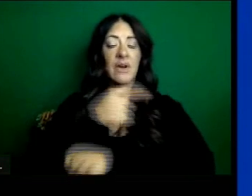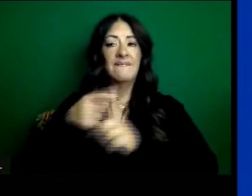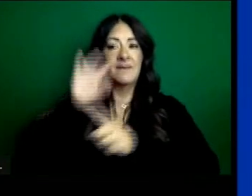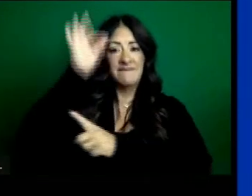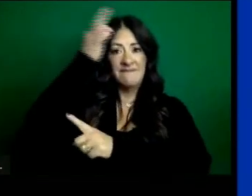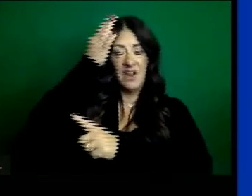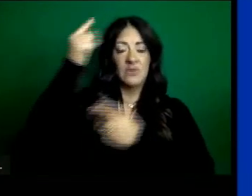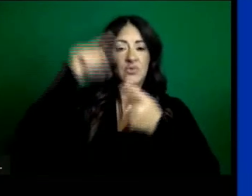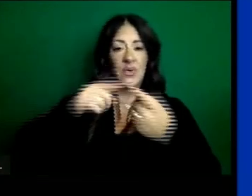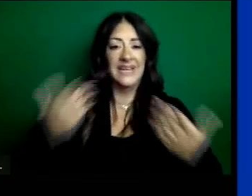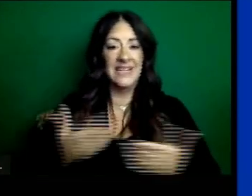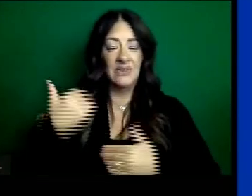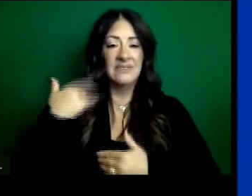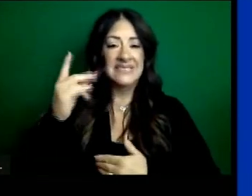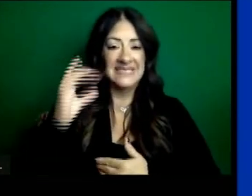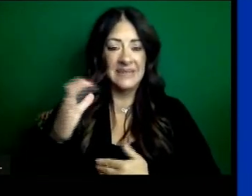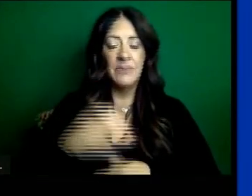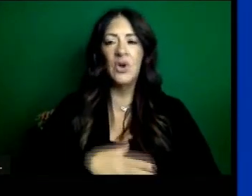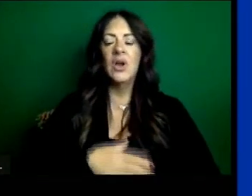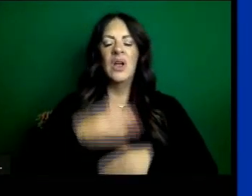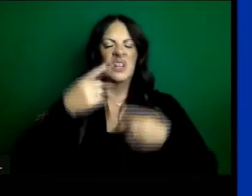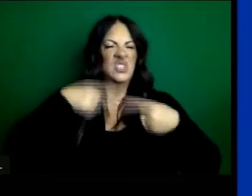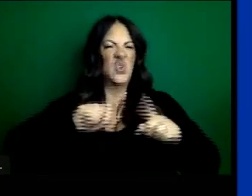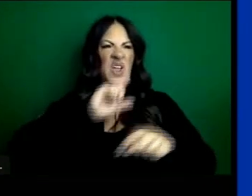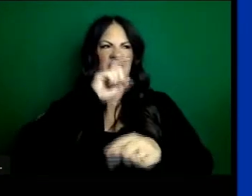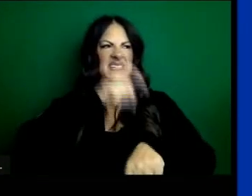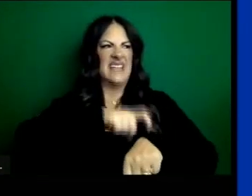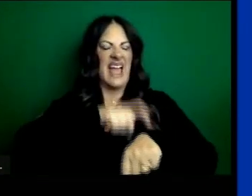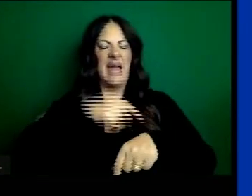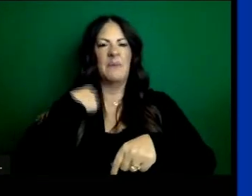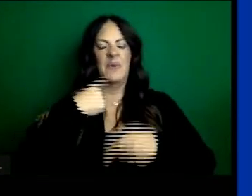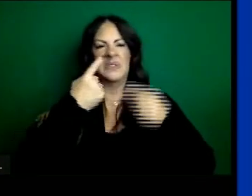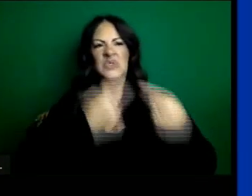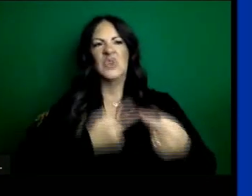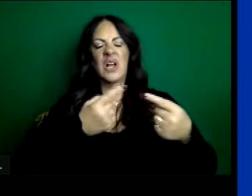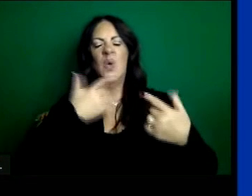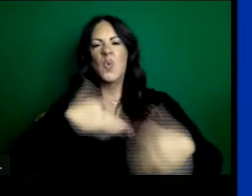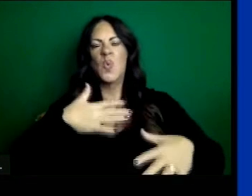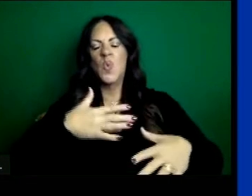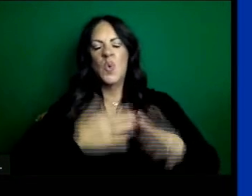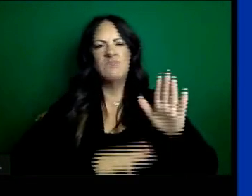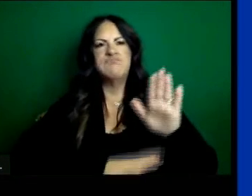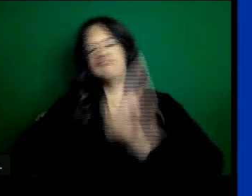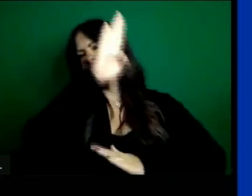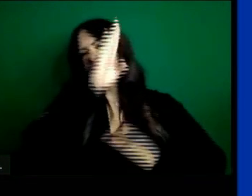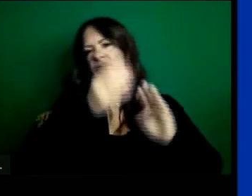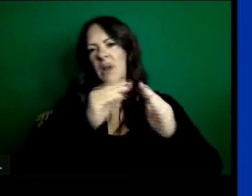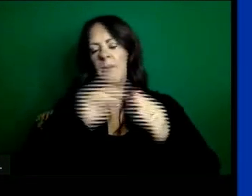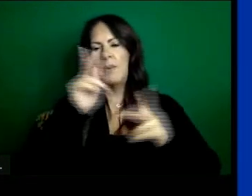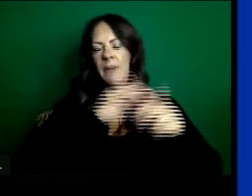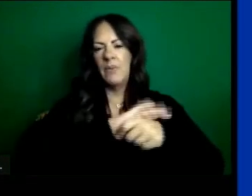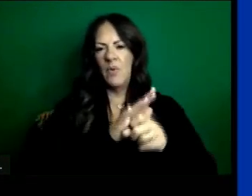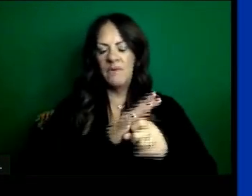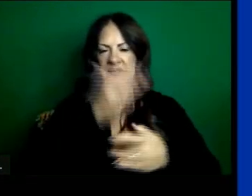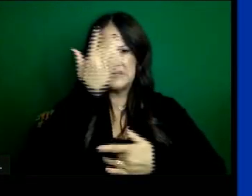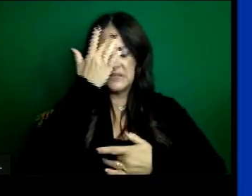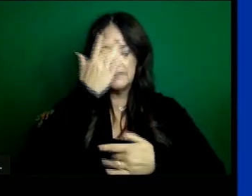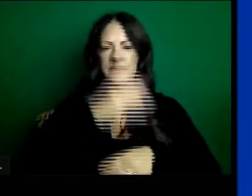WERE LOW, WHEN WE HAD FEWER PROVIDERS GIVING VACCINE DURING THE HOLIDAY SEASON, WHEN WE WERE IN OUR MOST DIFFICULT,